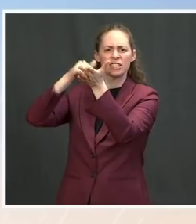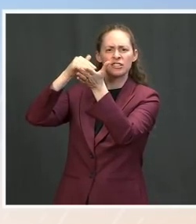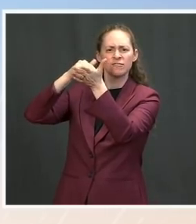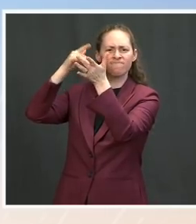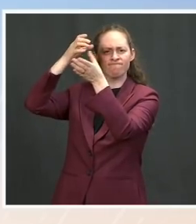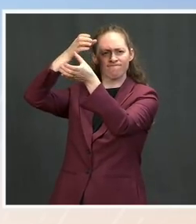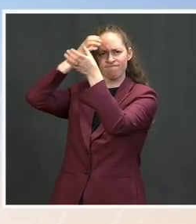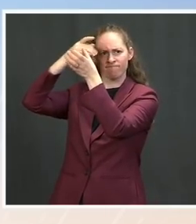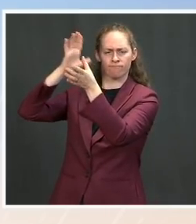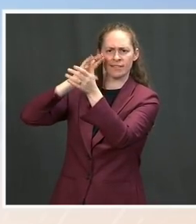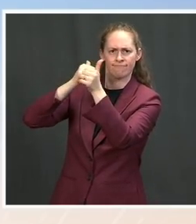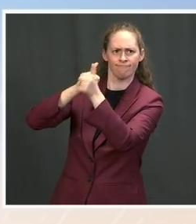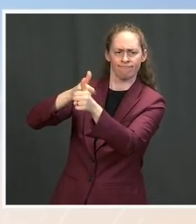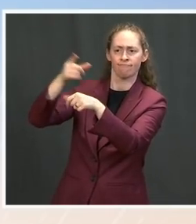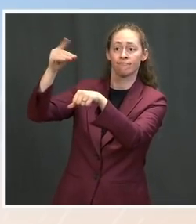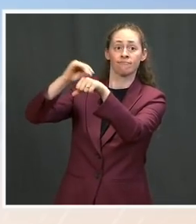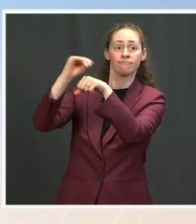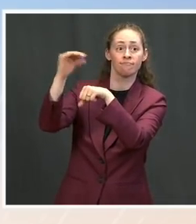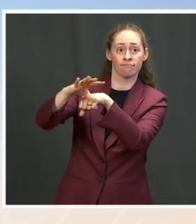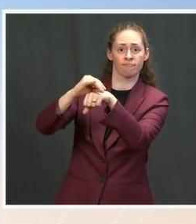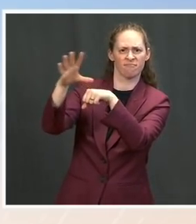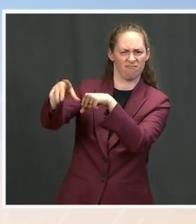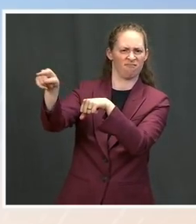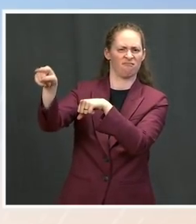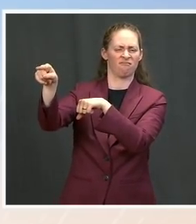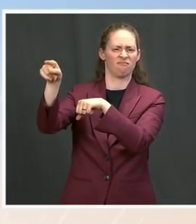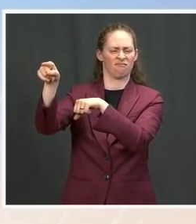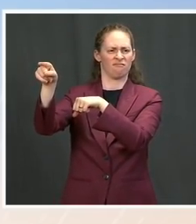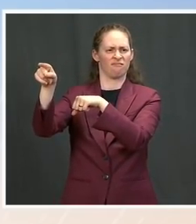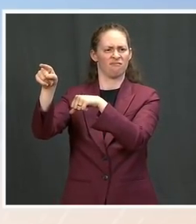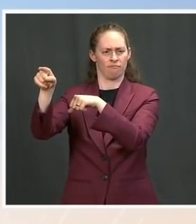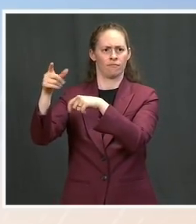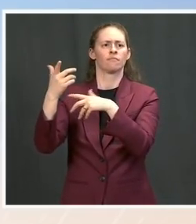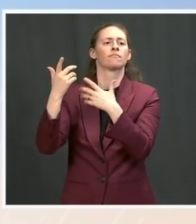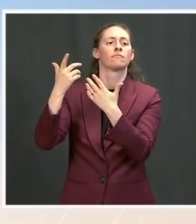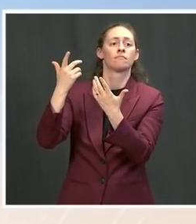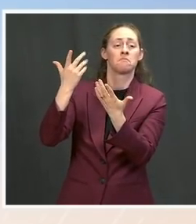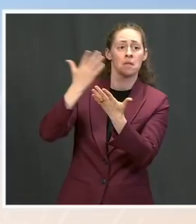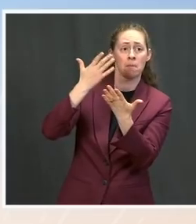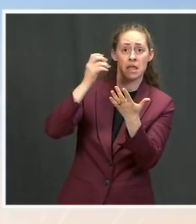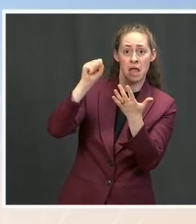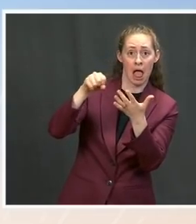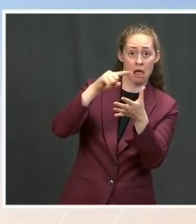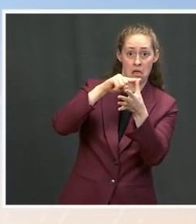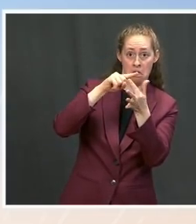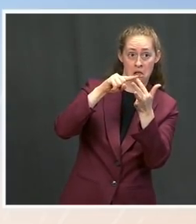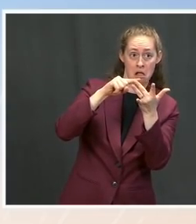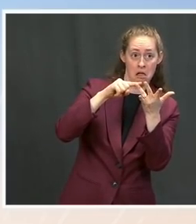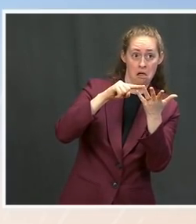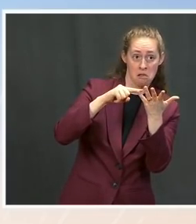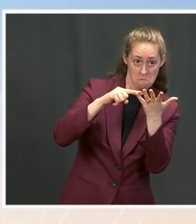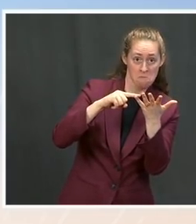and we've put out mitigation steps that schools can take in order to protect their school population,